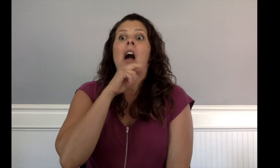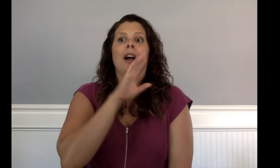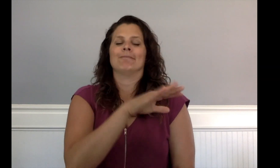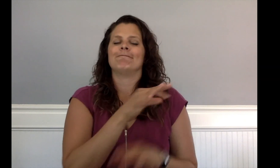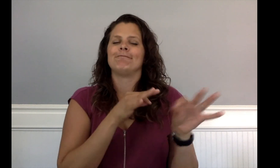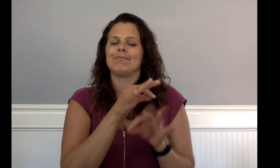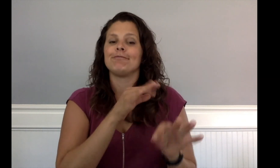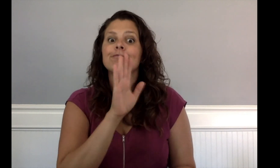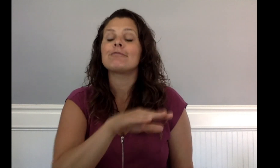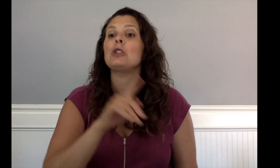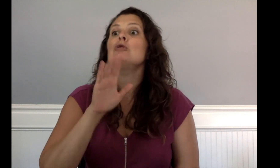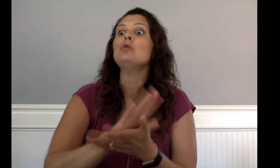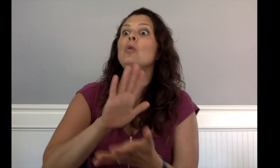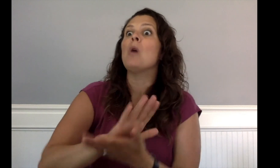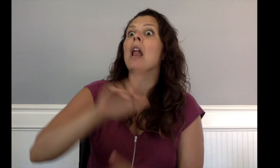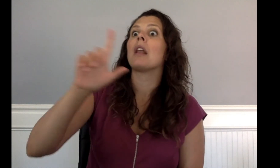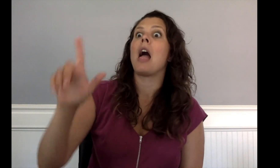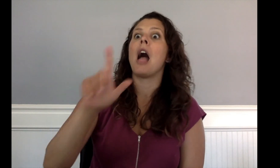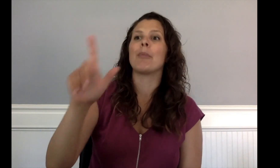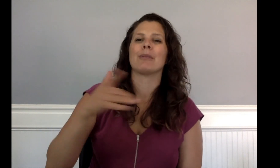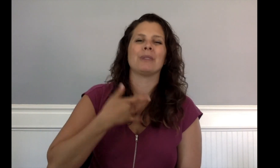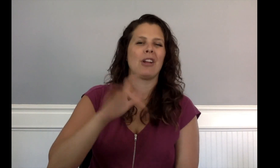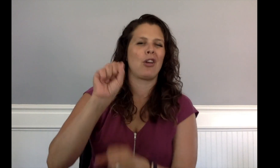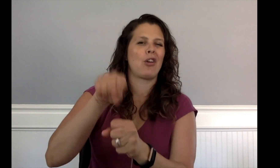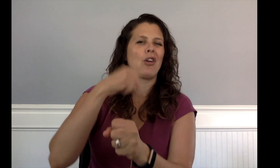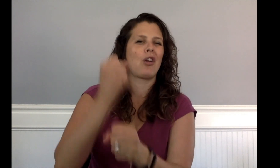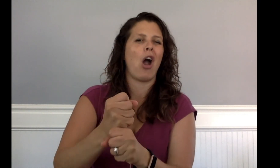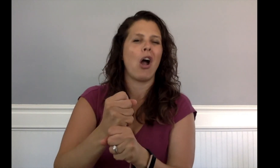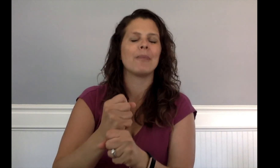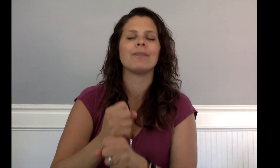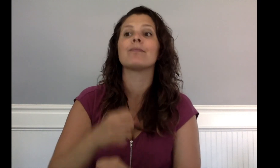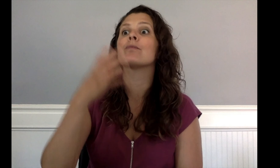Frog told Charlie the school library was locked